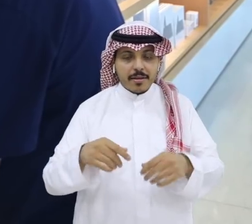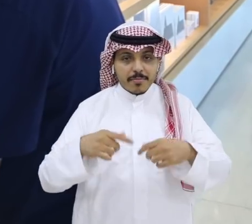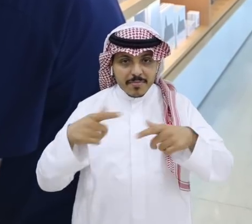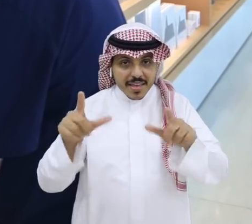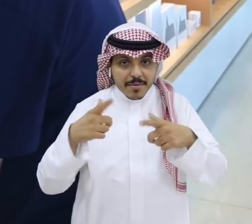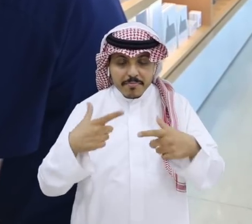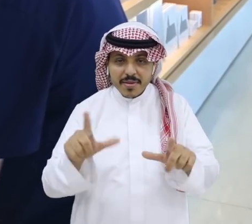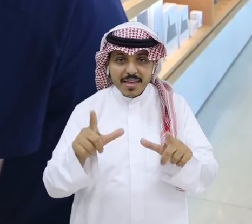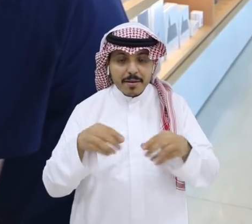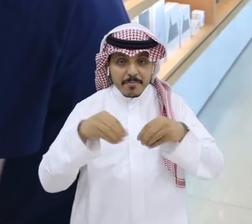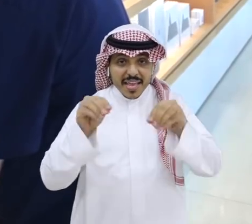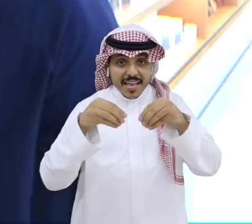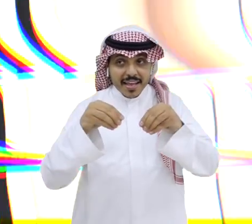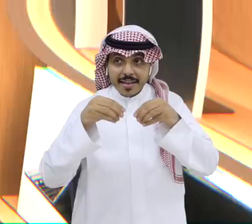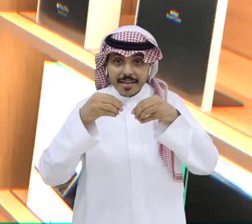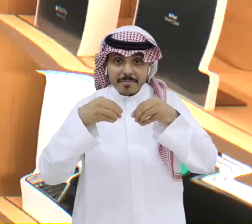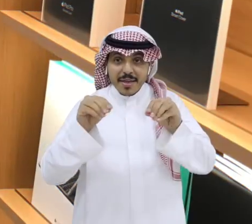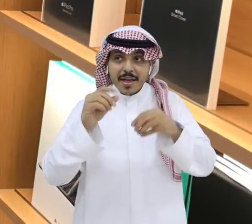These numbers won't be shared.